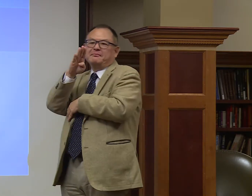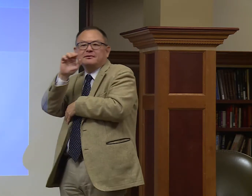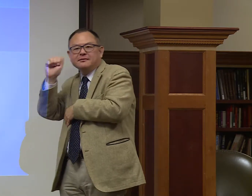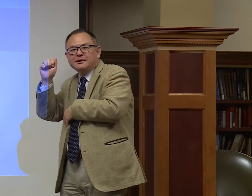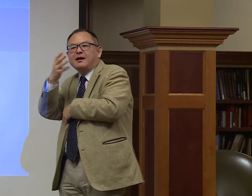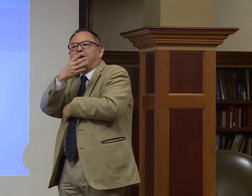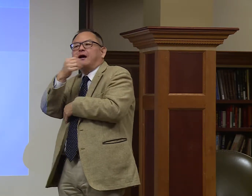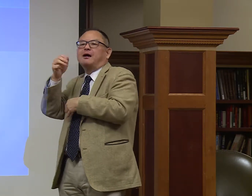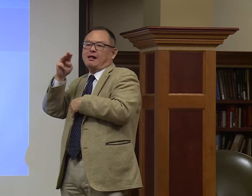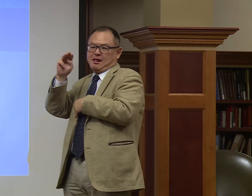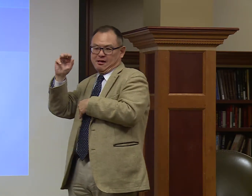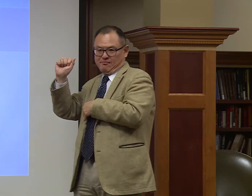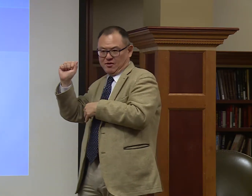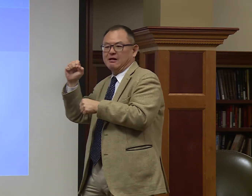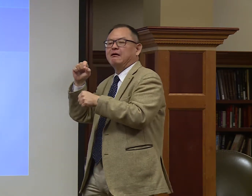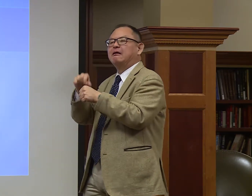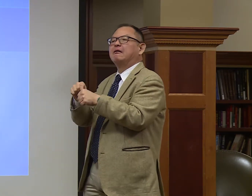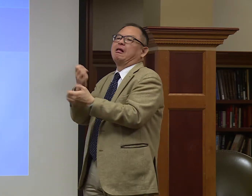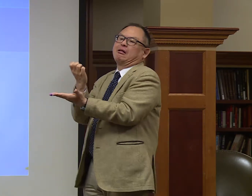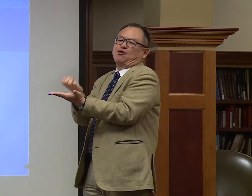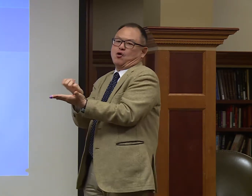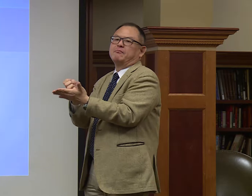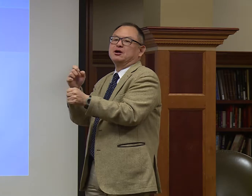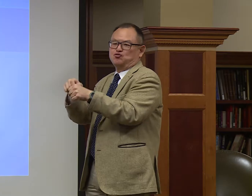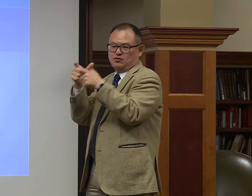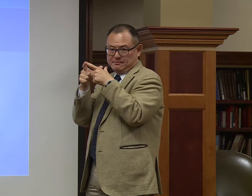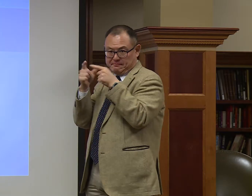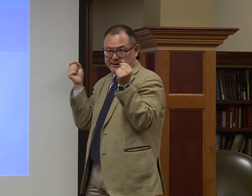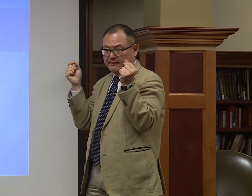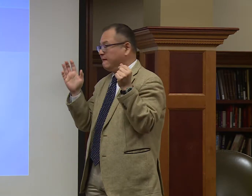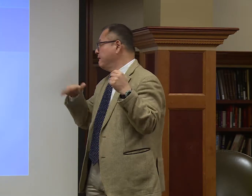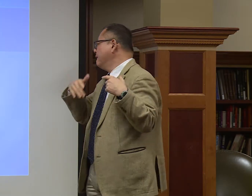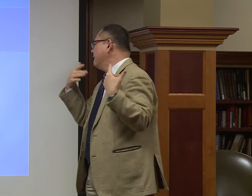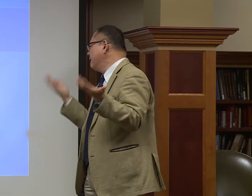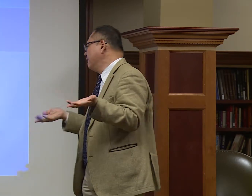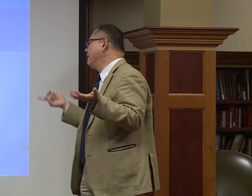in economics in Japan.